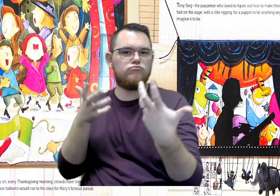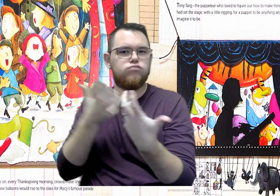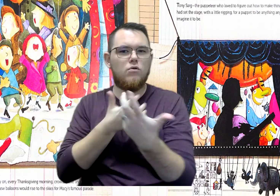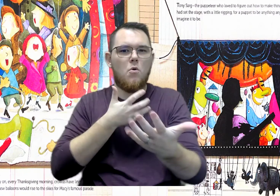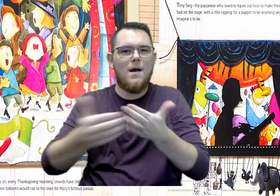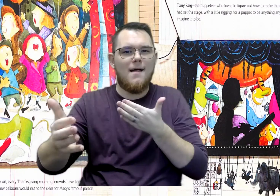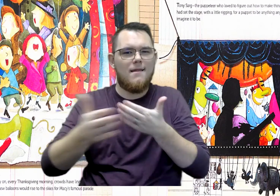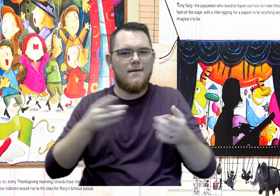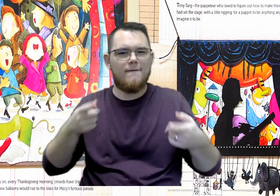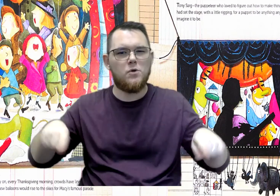be.